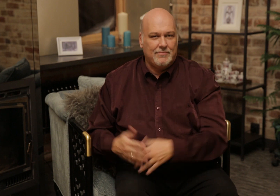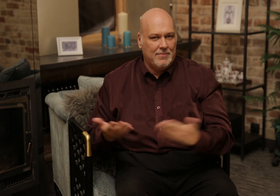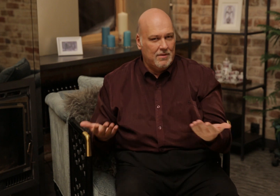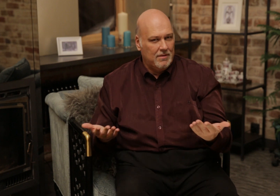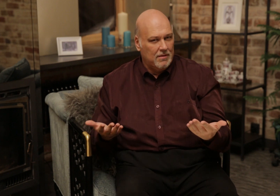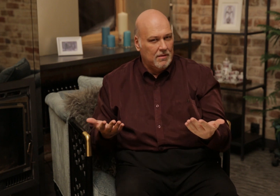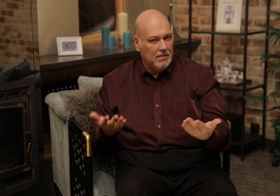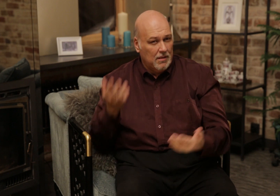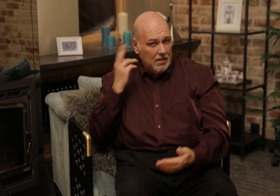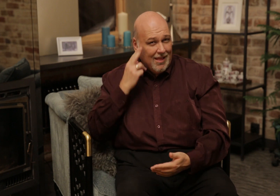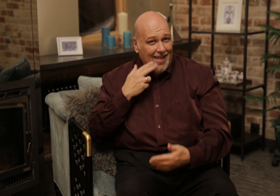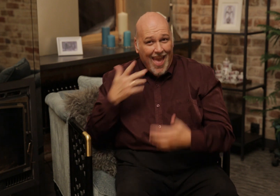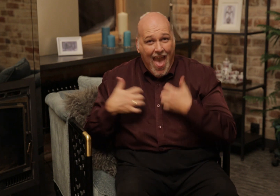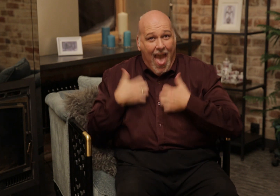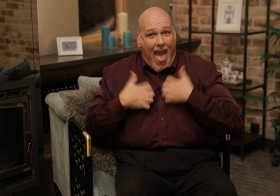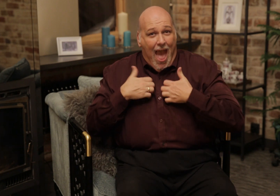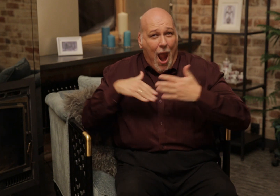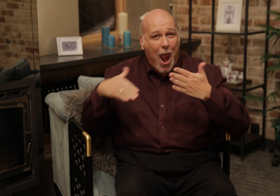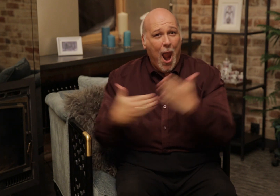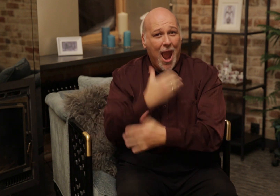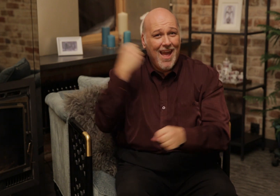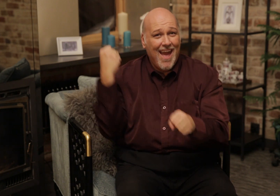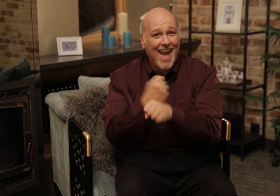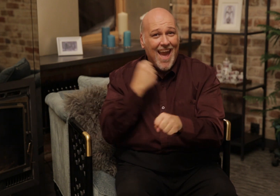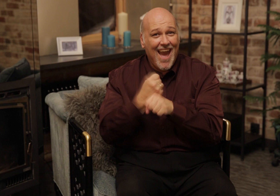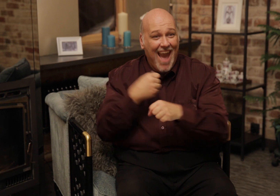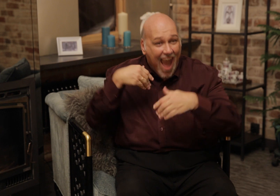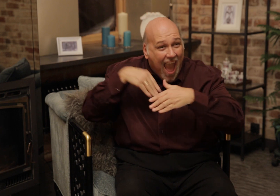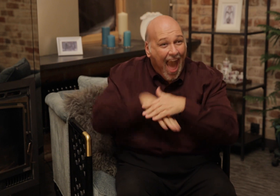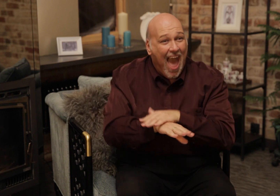That person was so excited that he got the job,